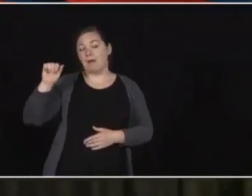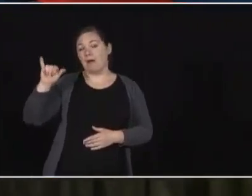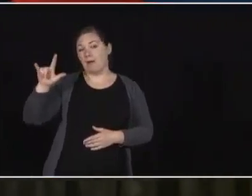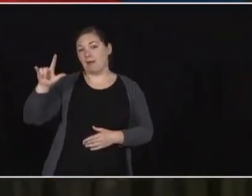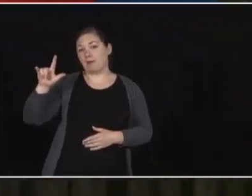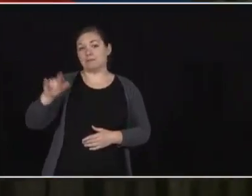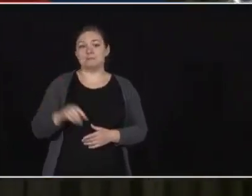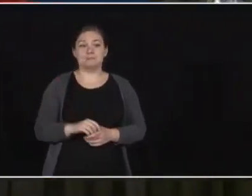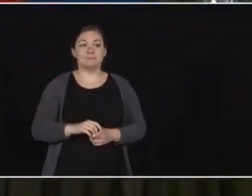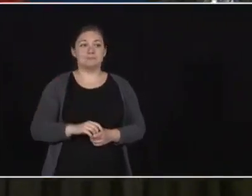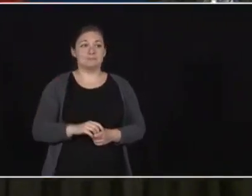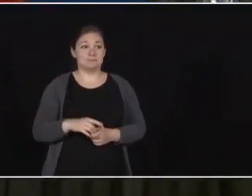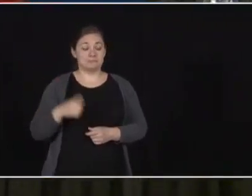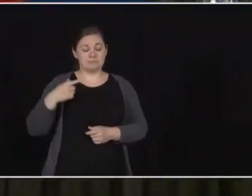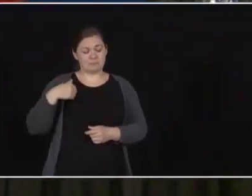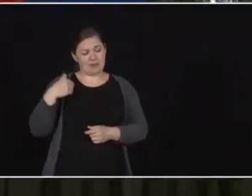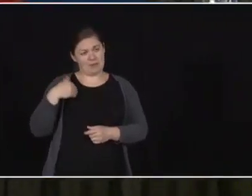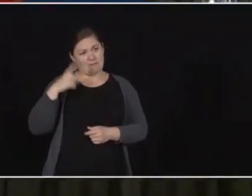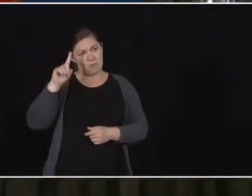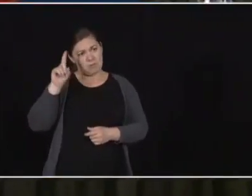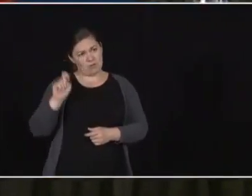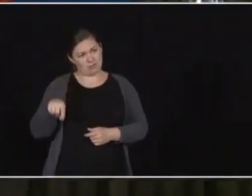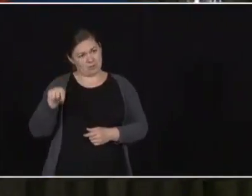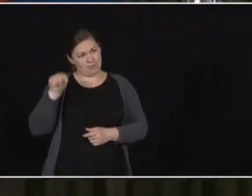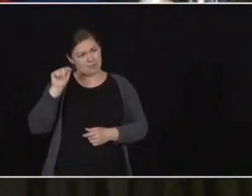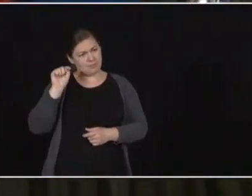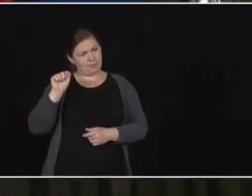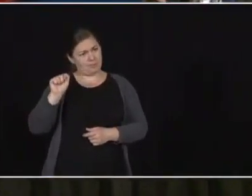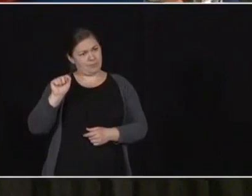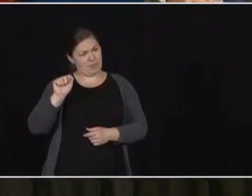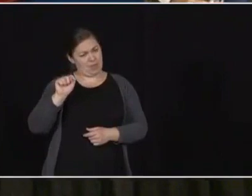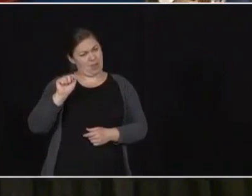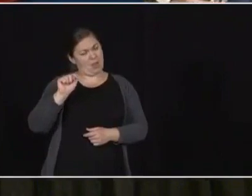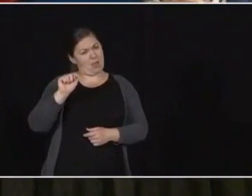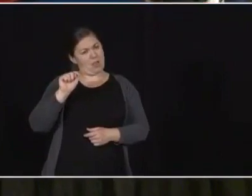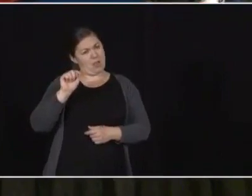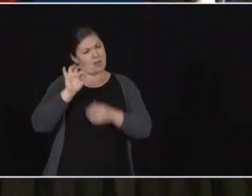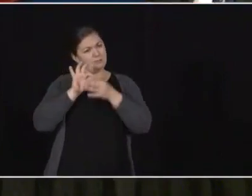My question has to do with lab tests. With all this new testing